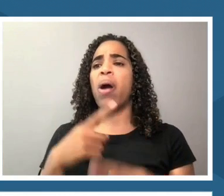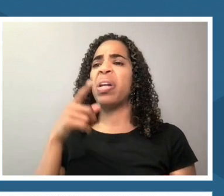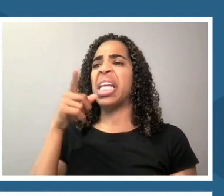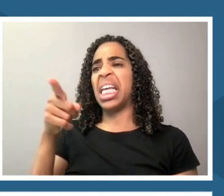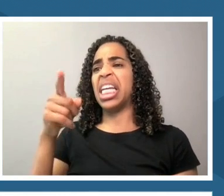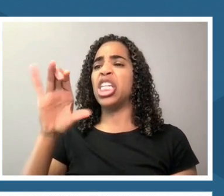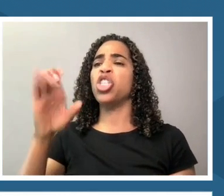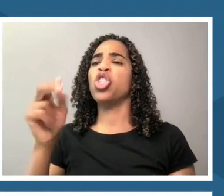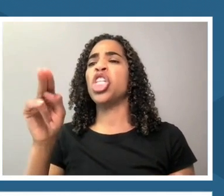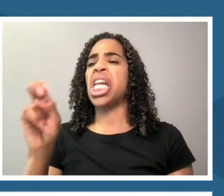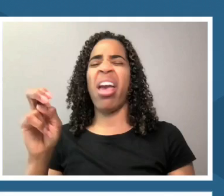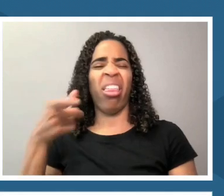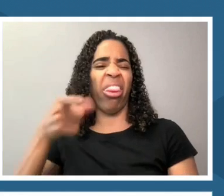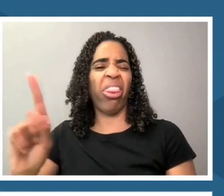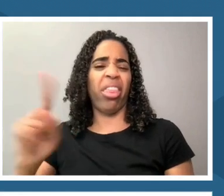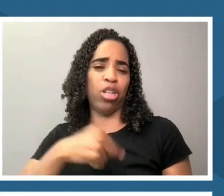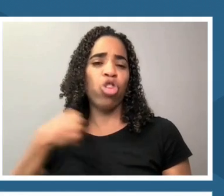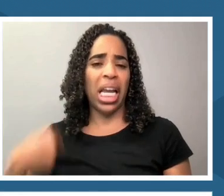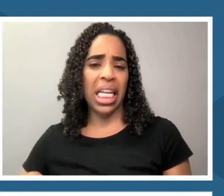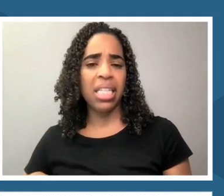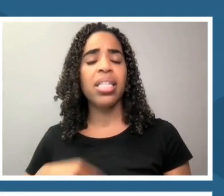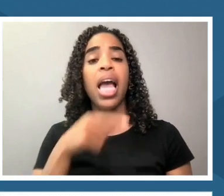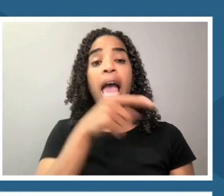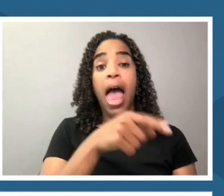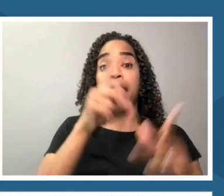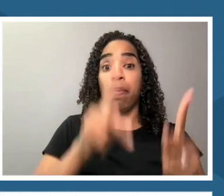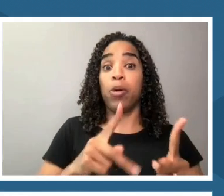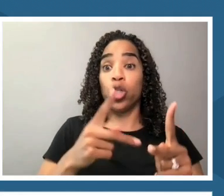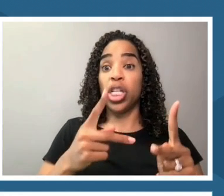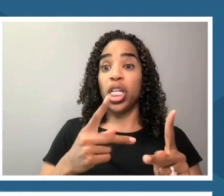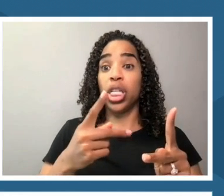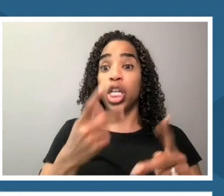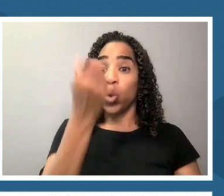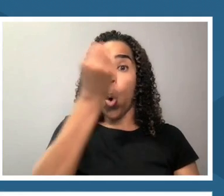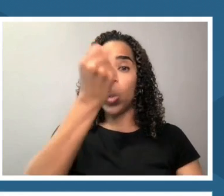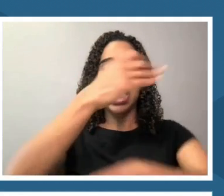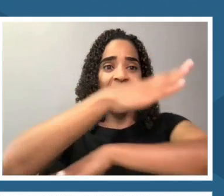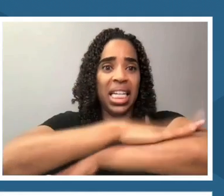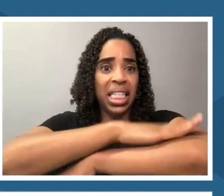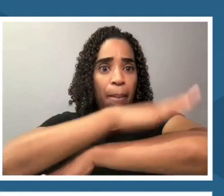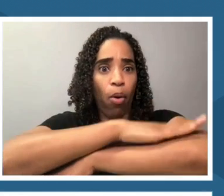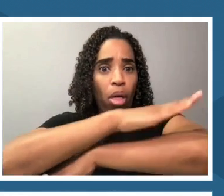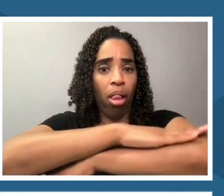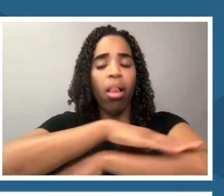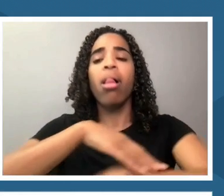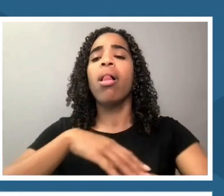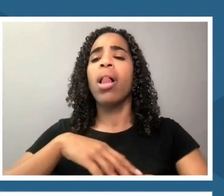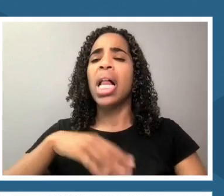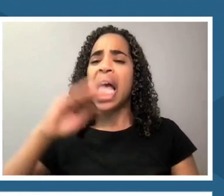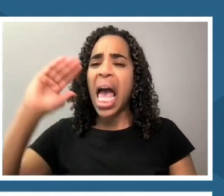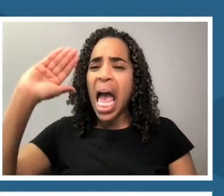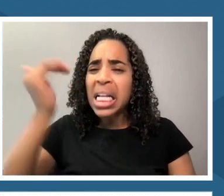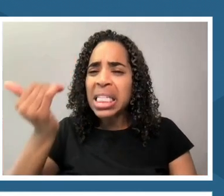then the assaulter is holding a table and there are also what seems to be like